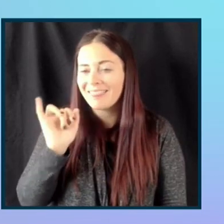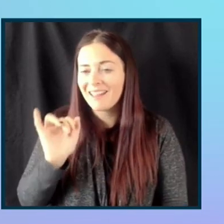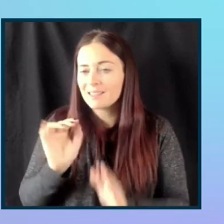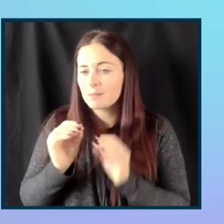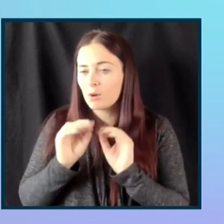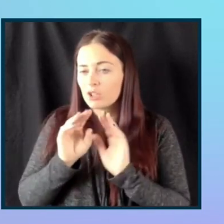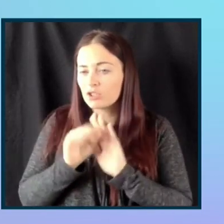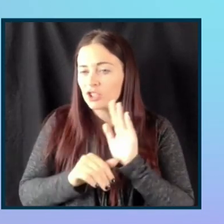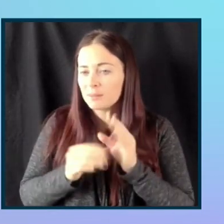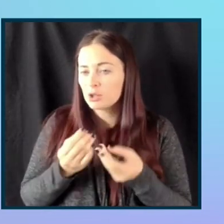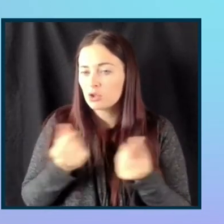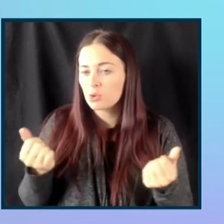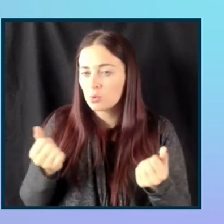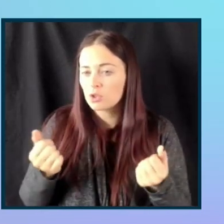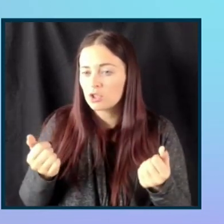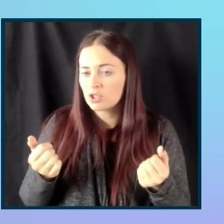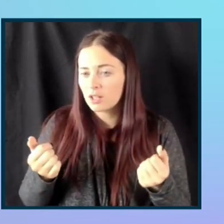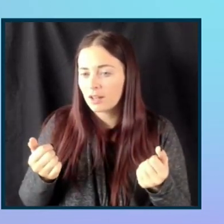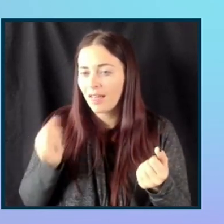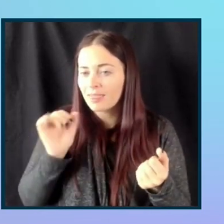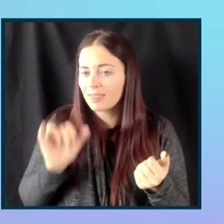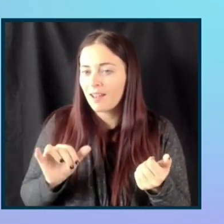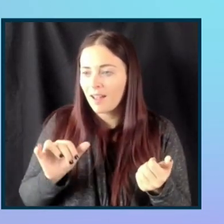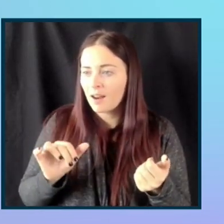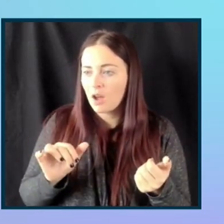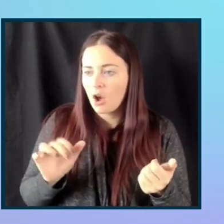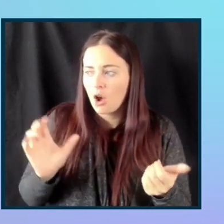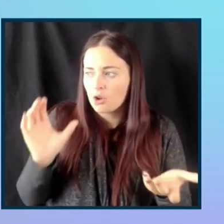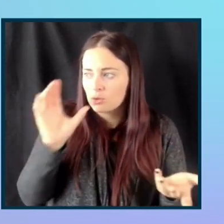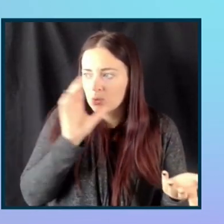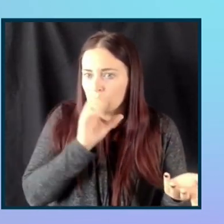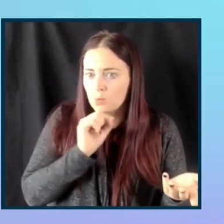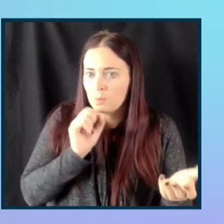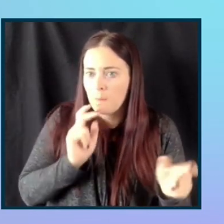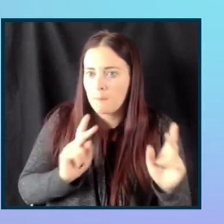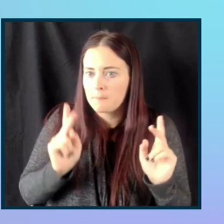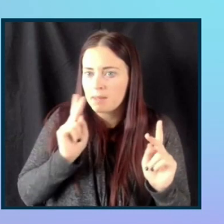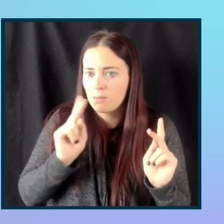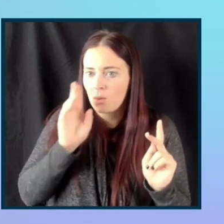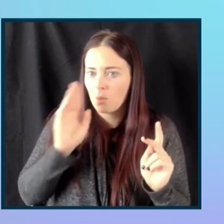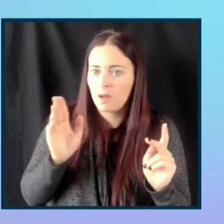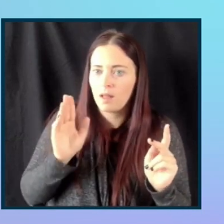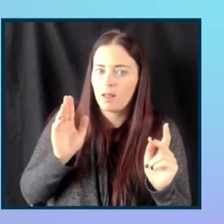that assume people will give up their own time to do something which should be paid.